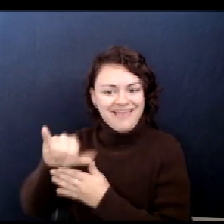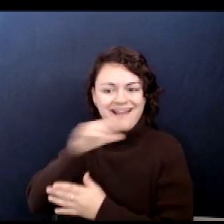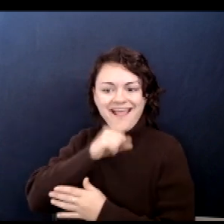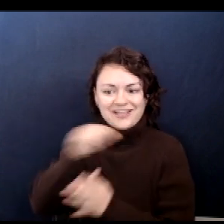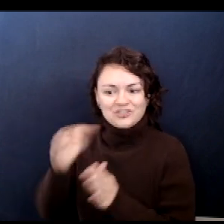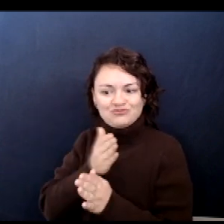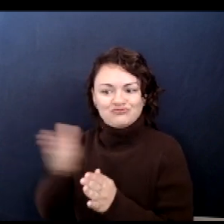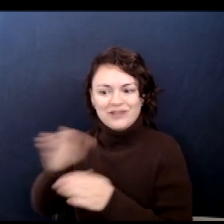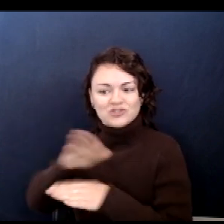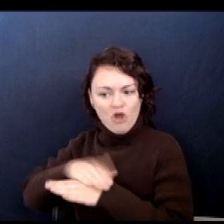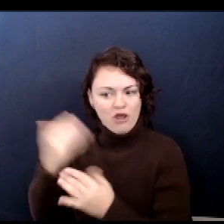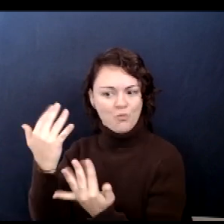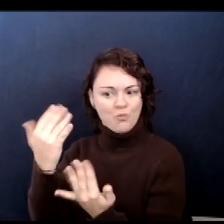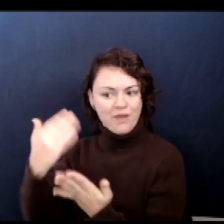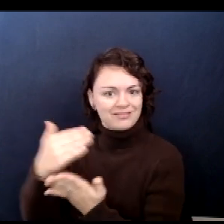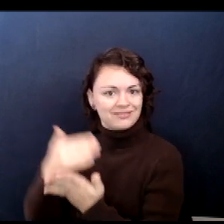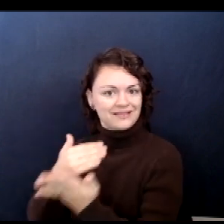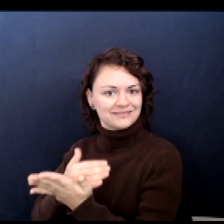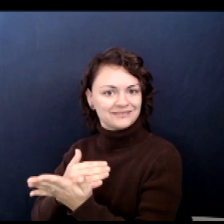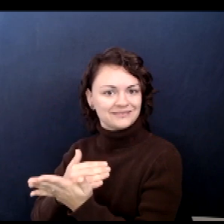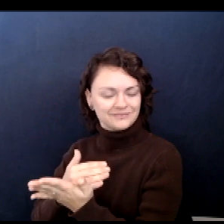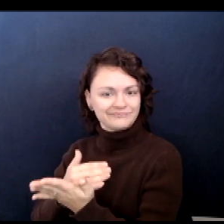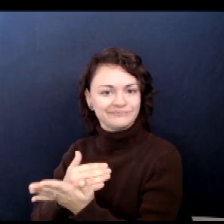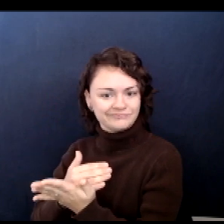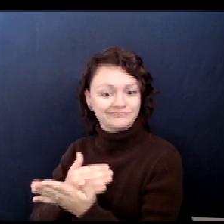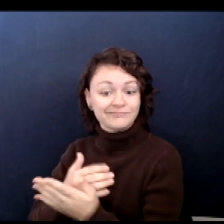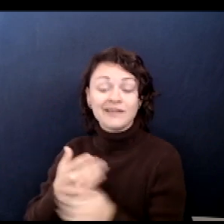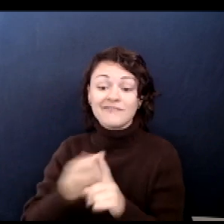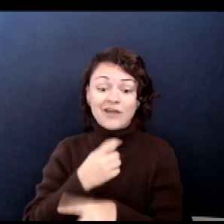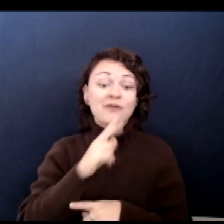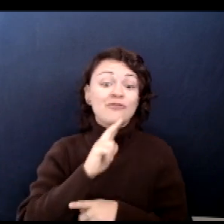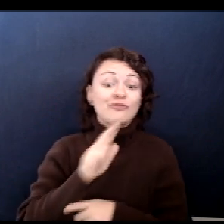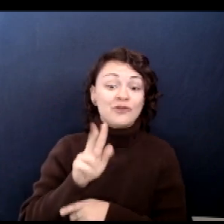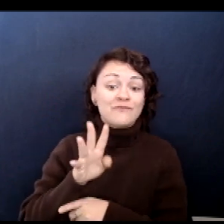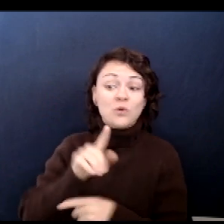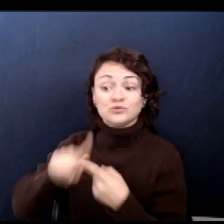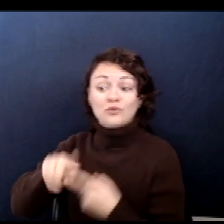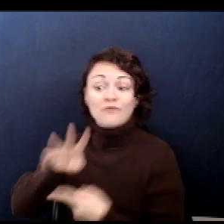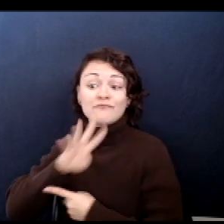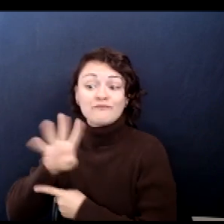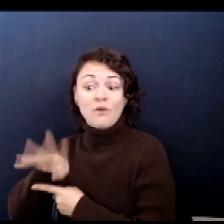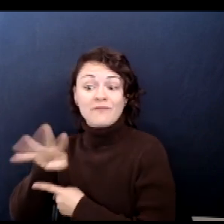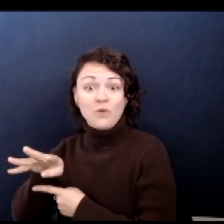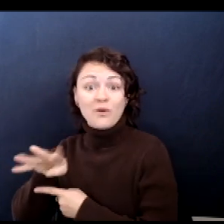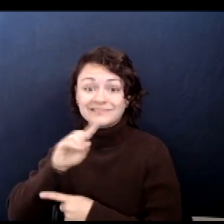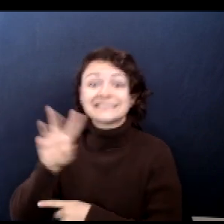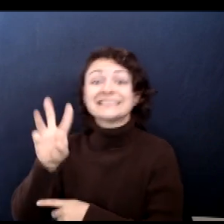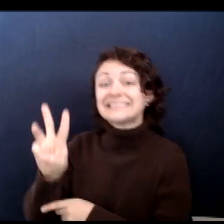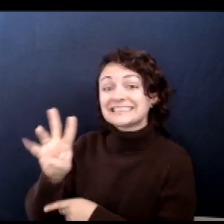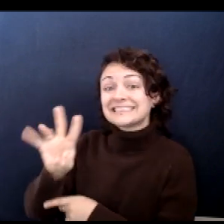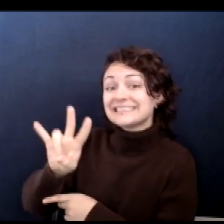And between the age ranges of 34 to 44, there is a 67.6%